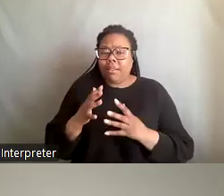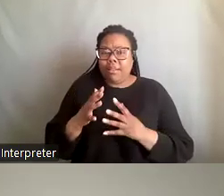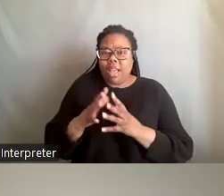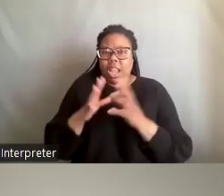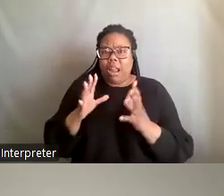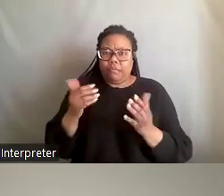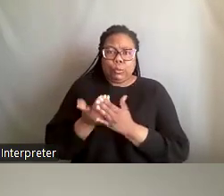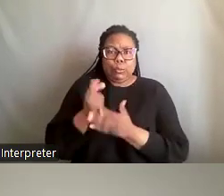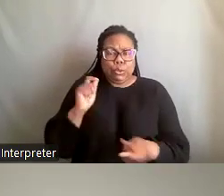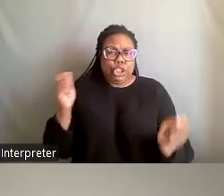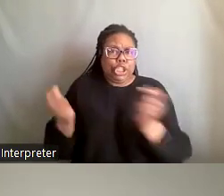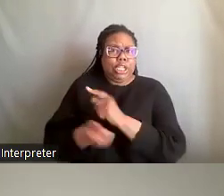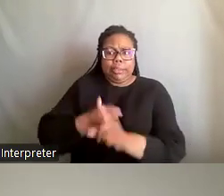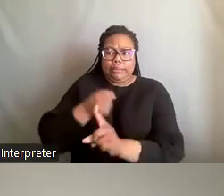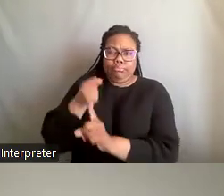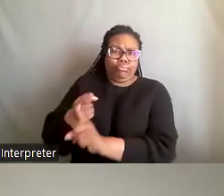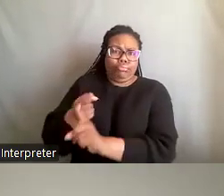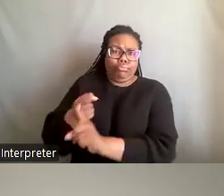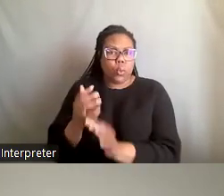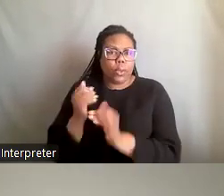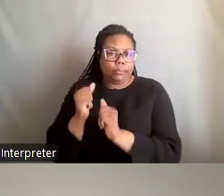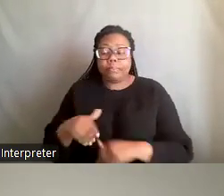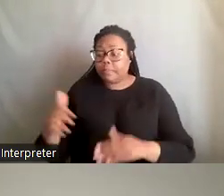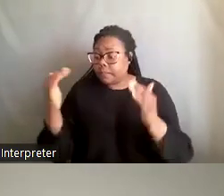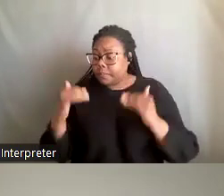organizers right now is very important as we've had so much